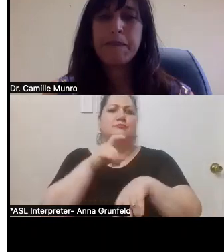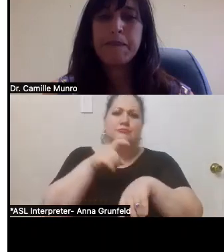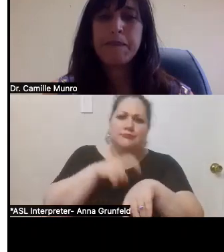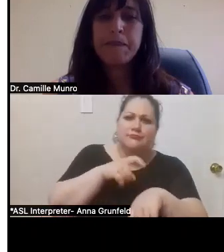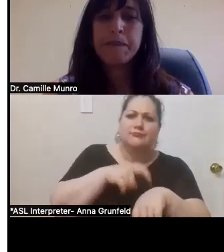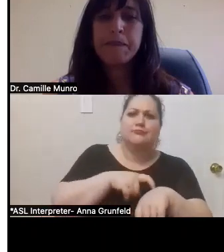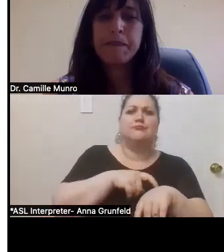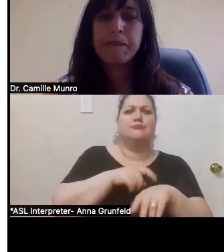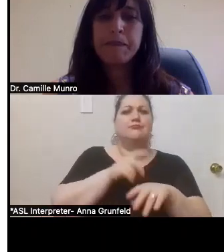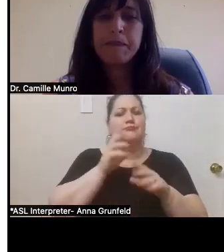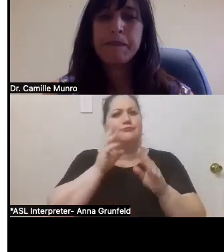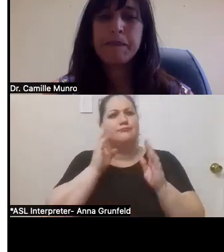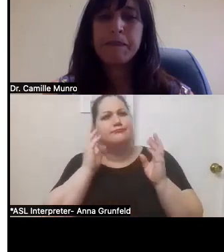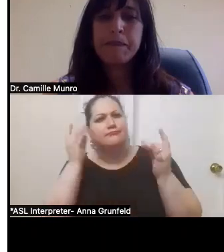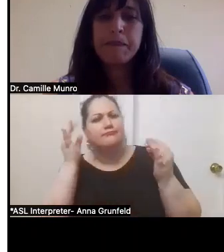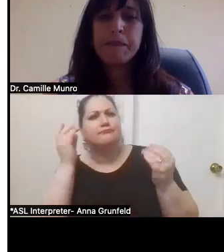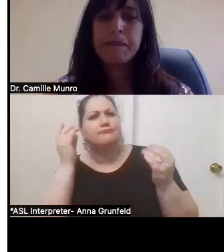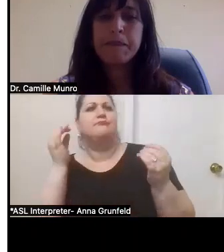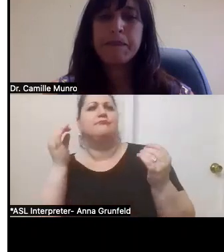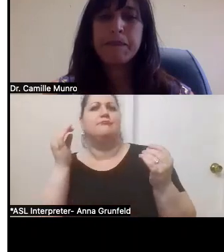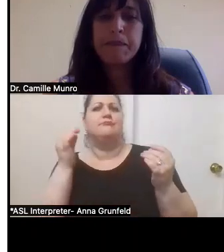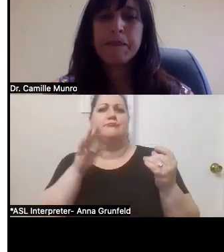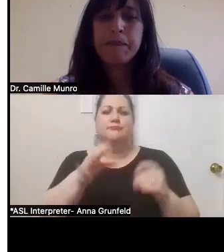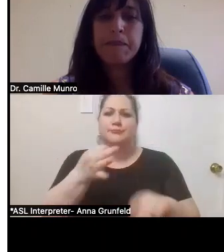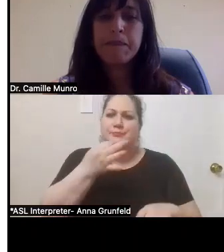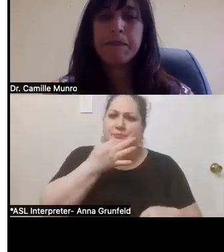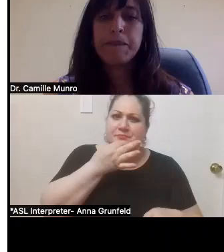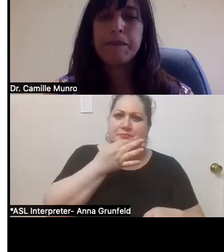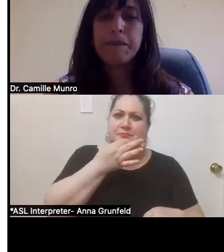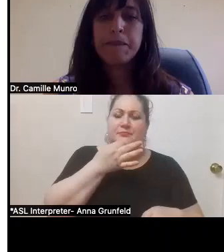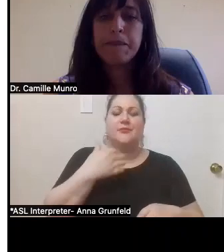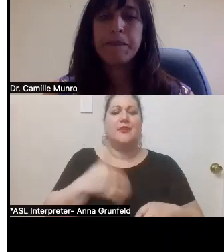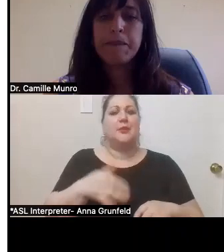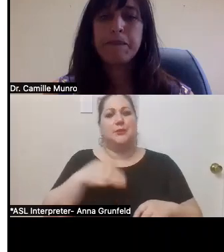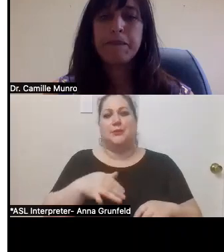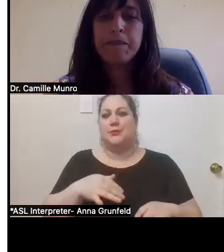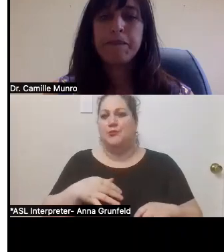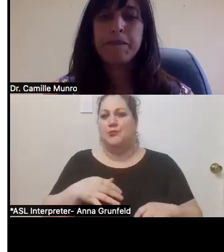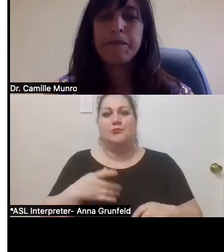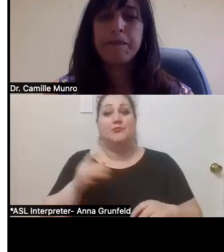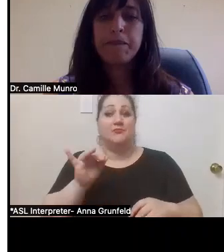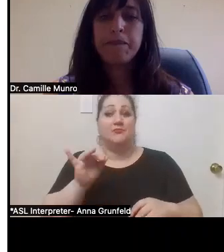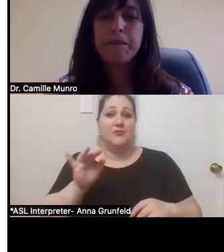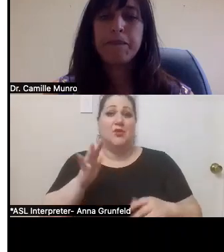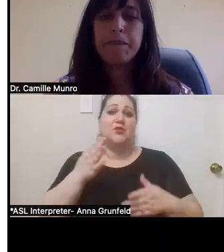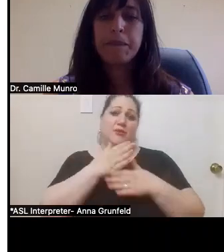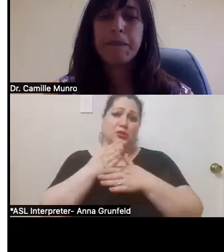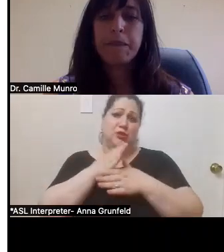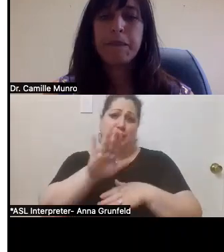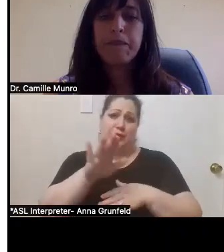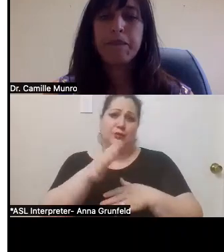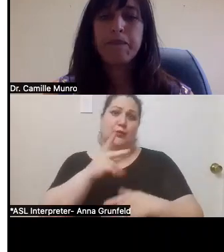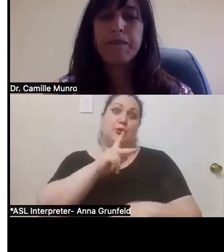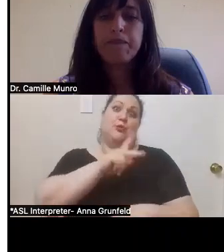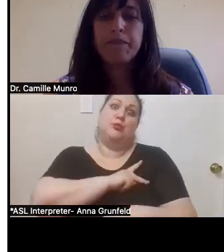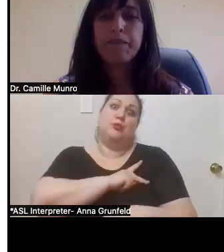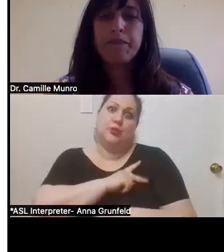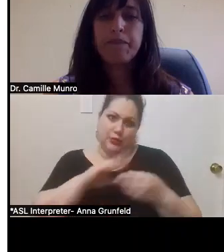and just expertise in this presentation, and also for sharing your personal story, Dr. Quon. This was great.